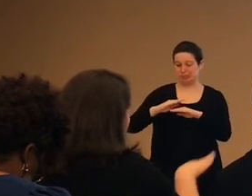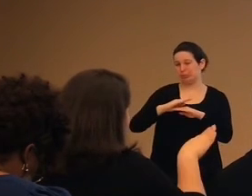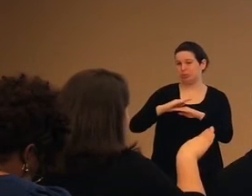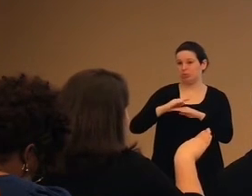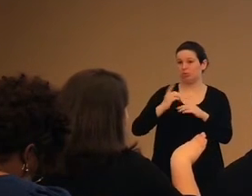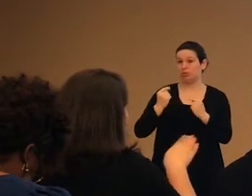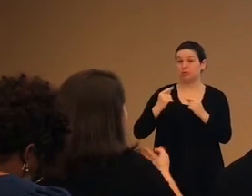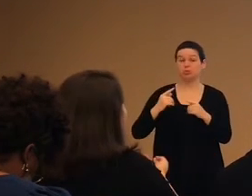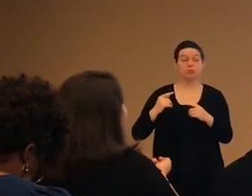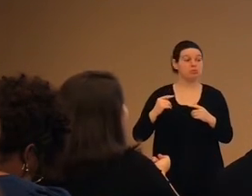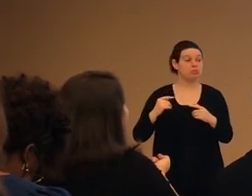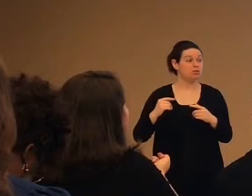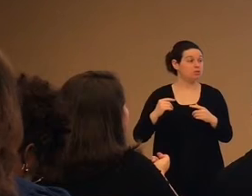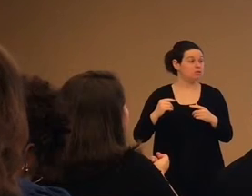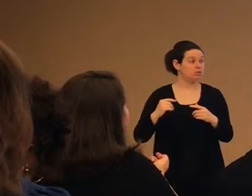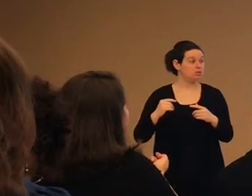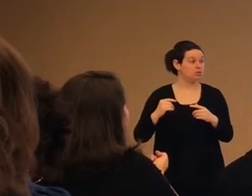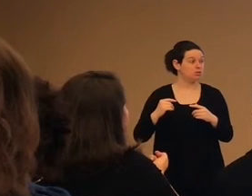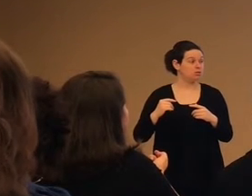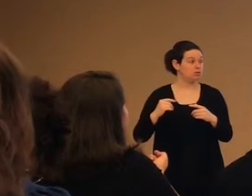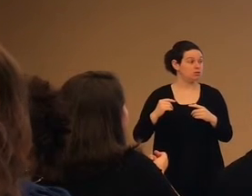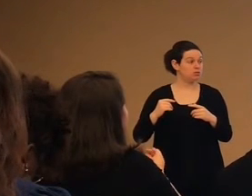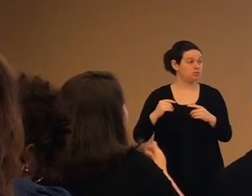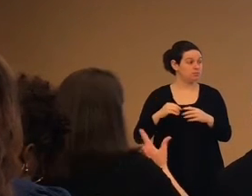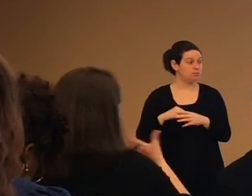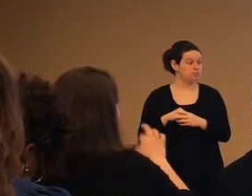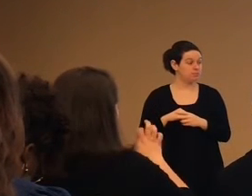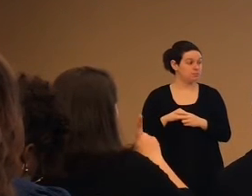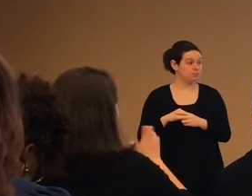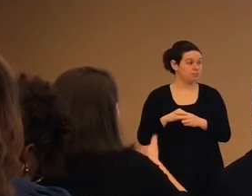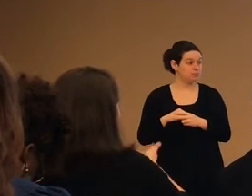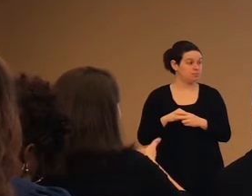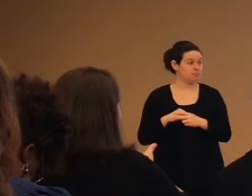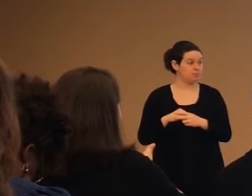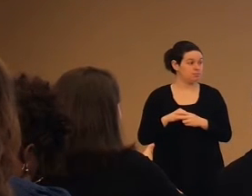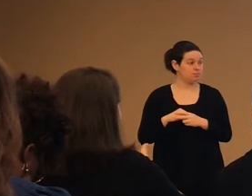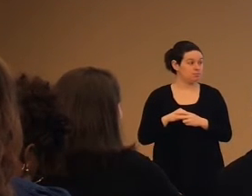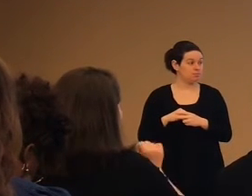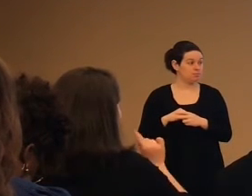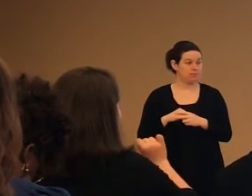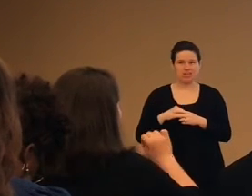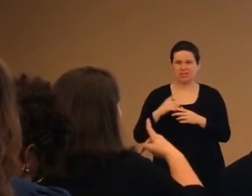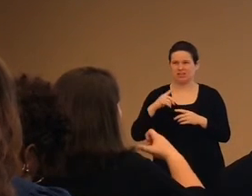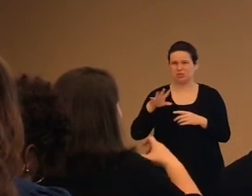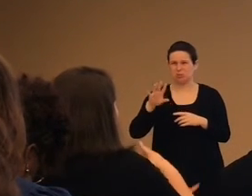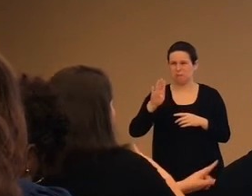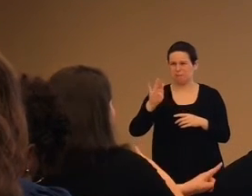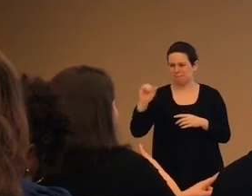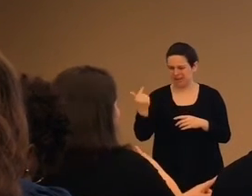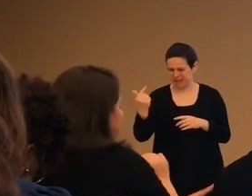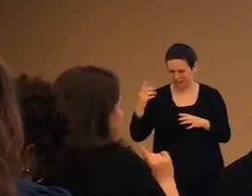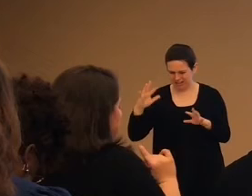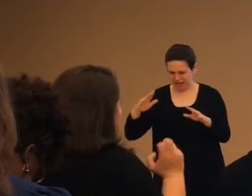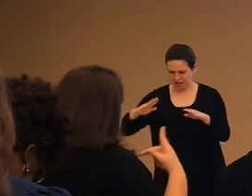To the greatest to Big steep, that's the better word greatest to soup Thanks